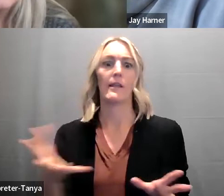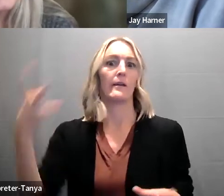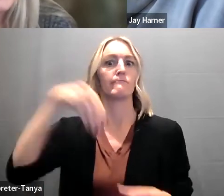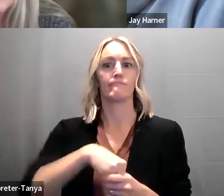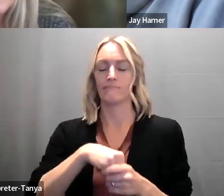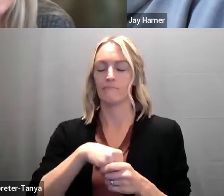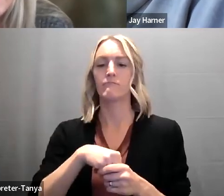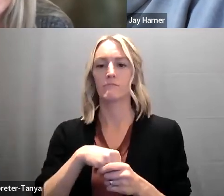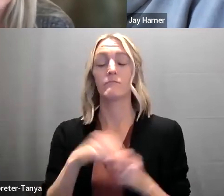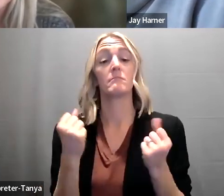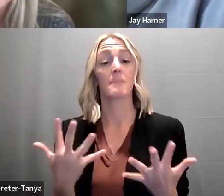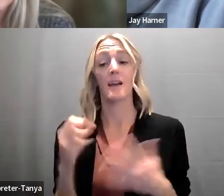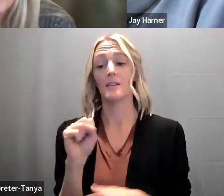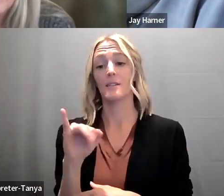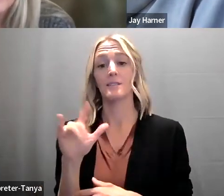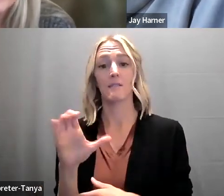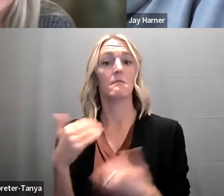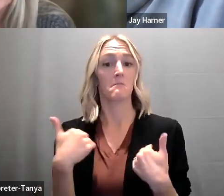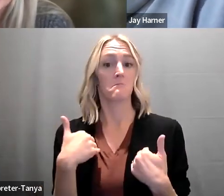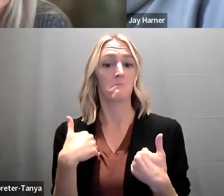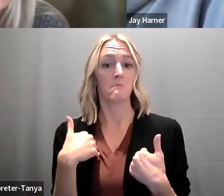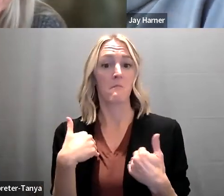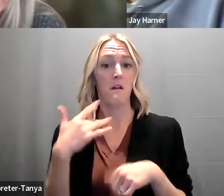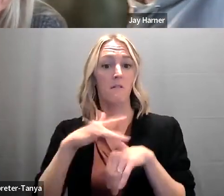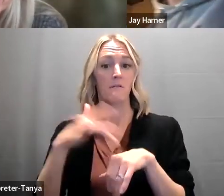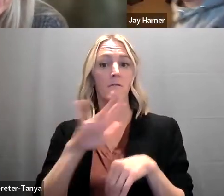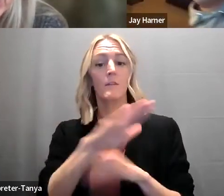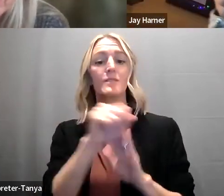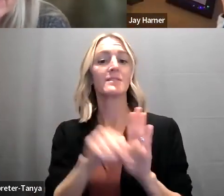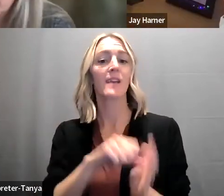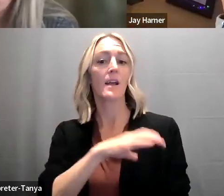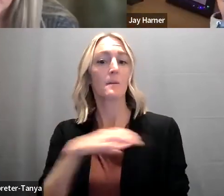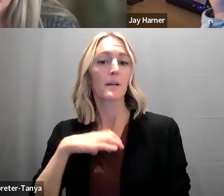A lot of SILCKs have states on state commission on rehabilitation.